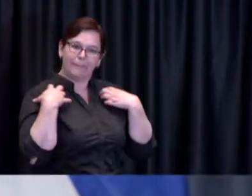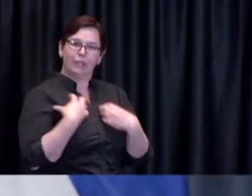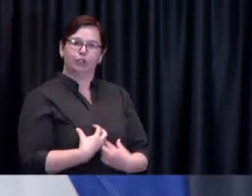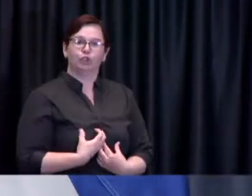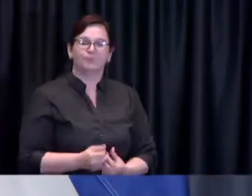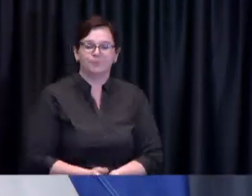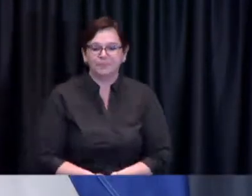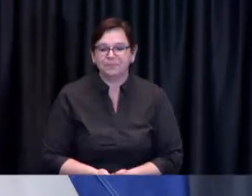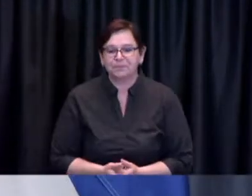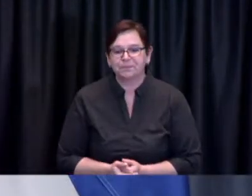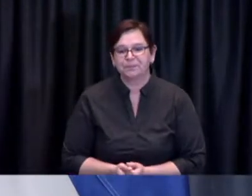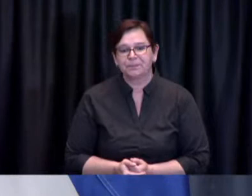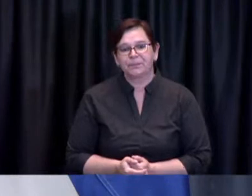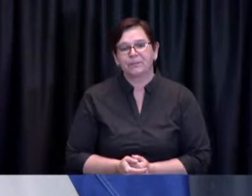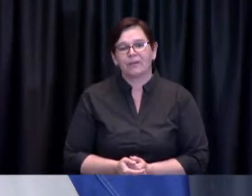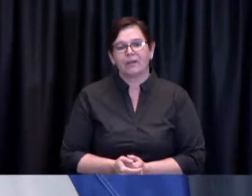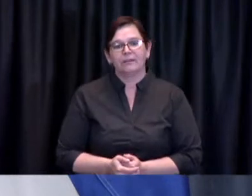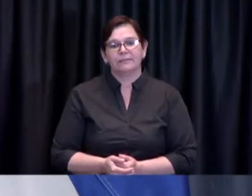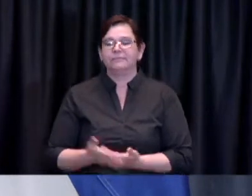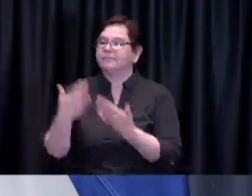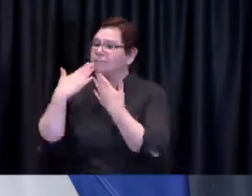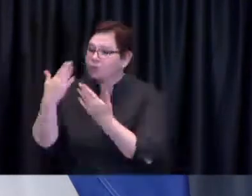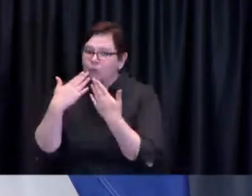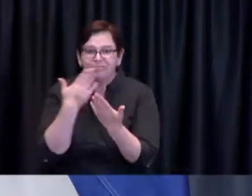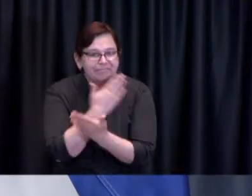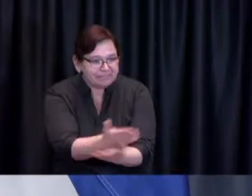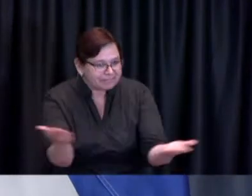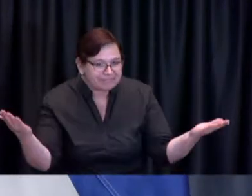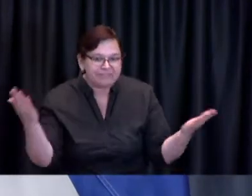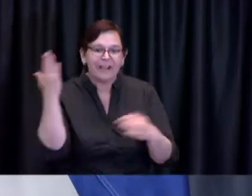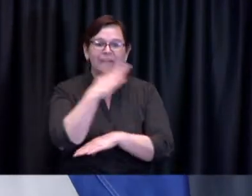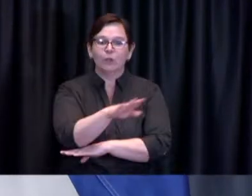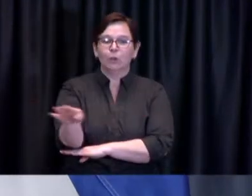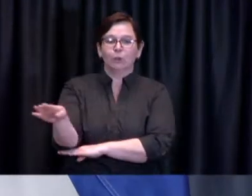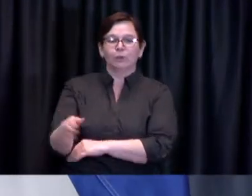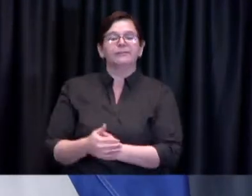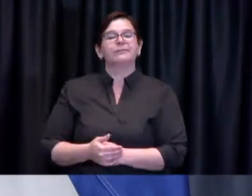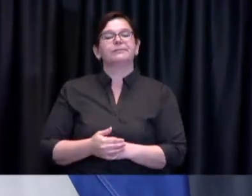Well Brad thank you and good afternoon. Before I deal with some COVID-19 matters I'd like to say a few words on another very important